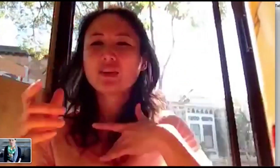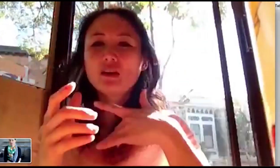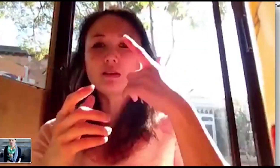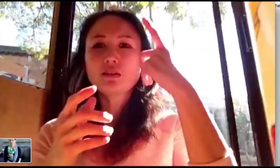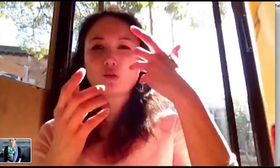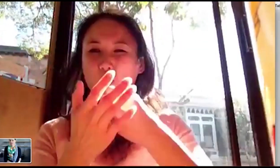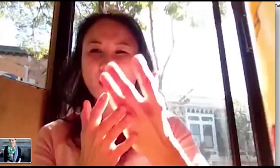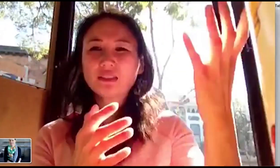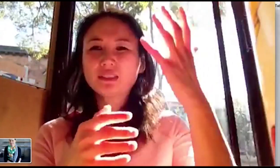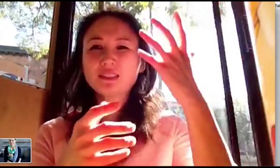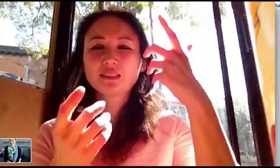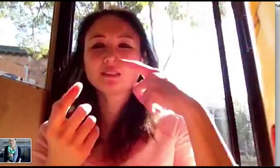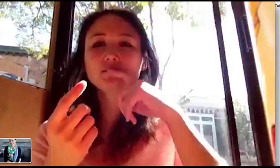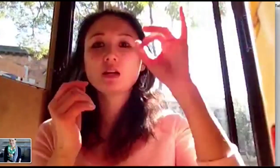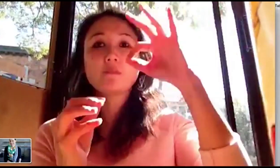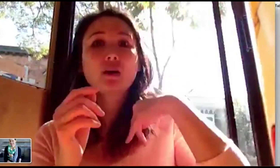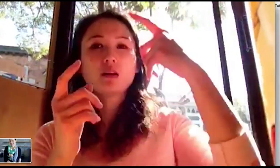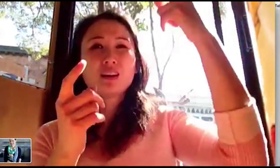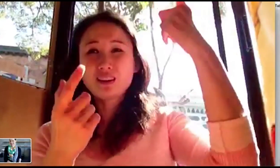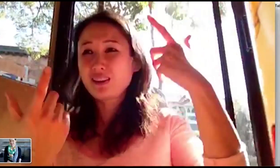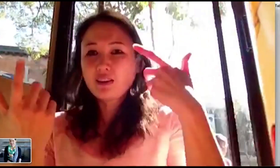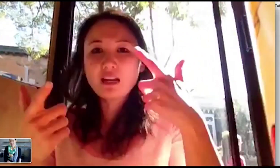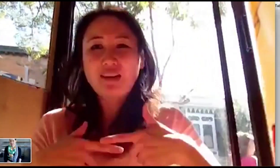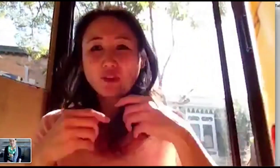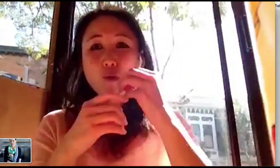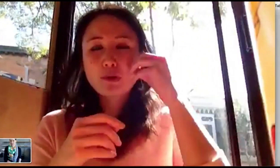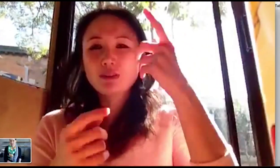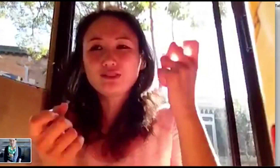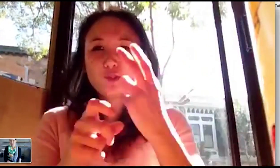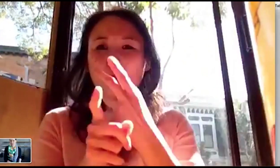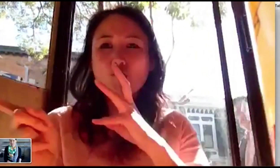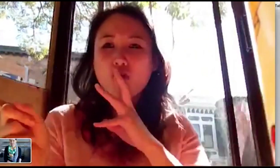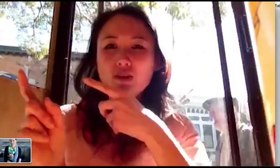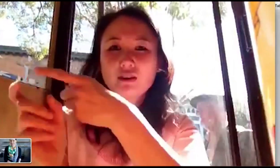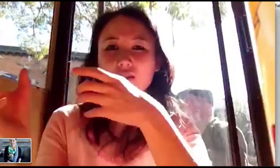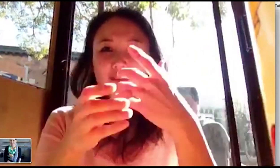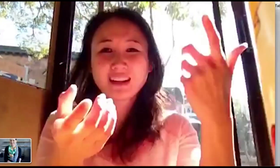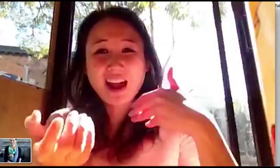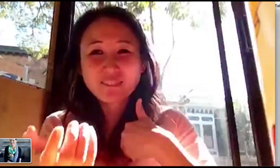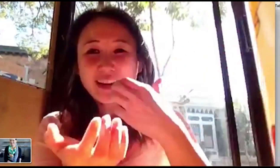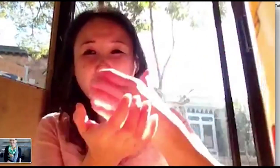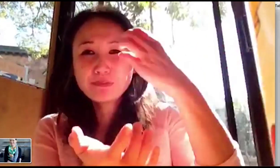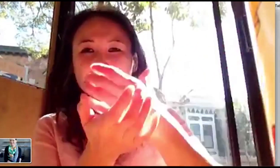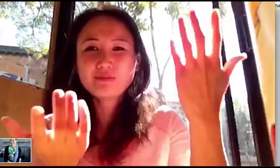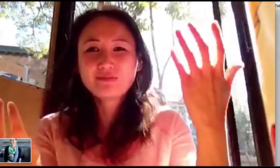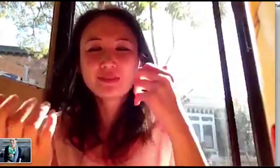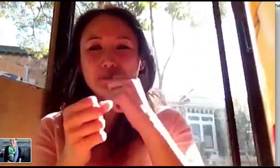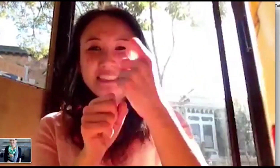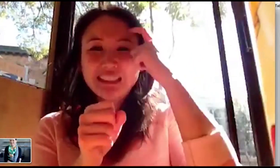HOME SO WATER IS OBVIOUSLY ACCESSIBLE TO THEM AND THEY HAVE CUPS. IT JUST DOESN'T MAKE SENSE